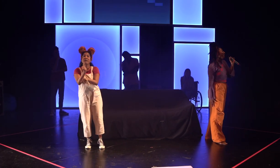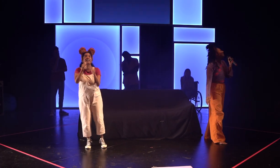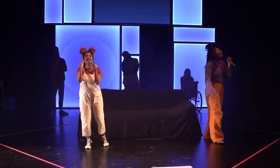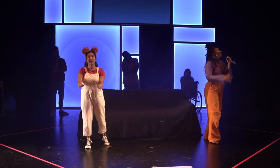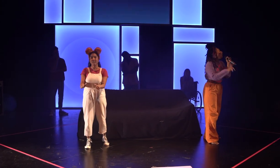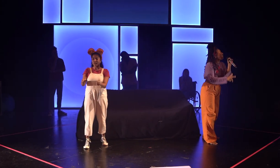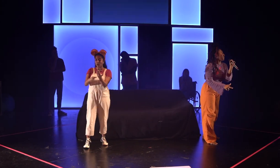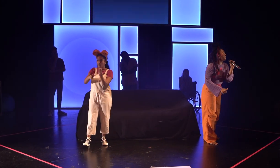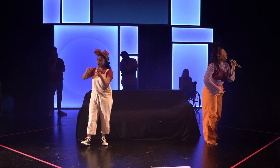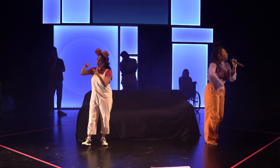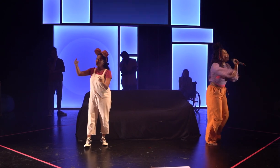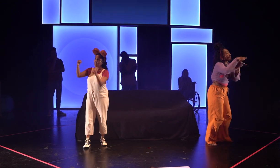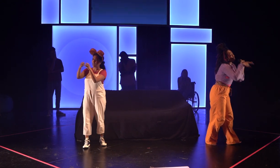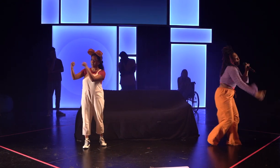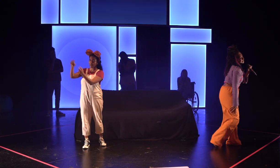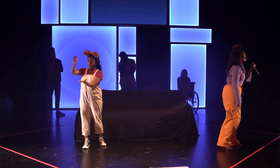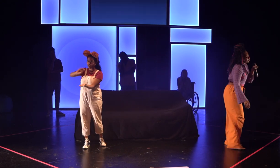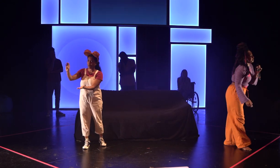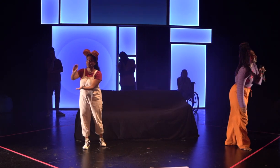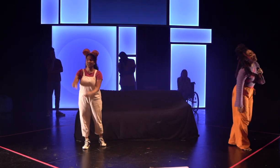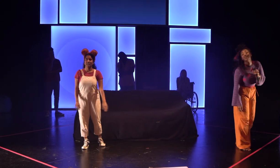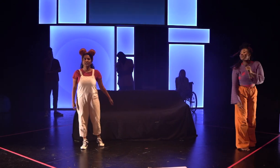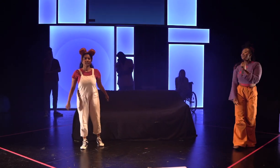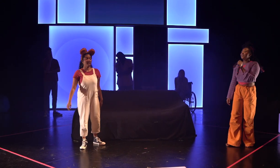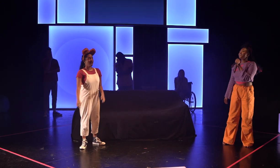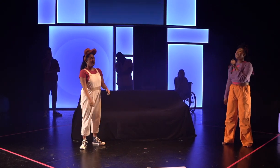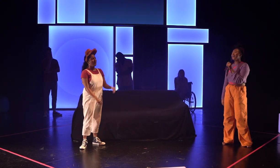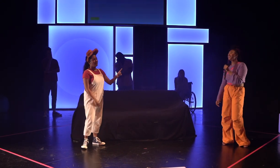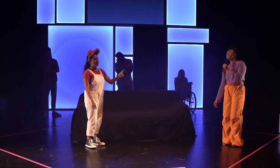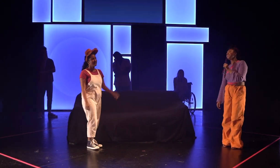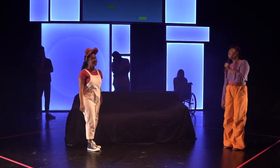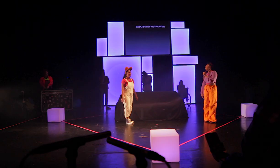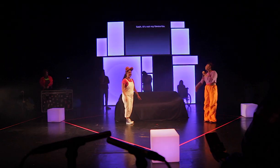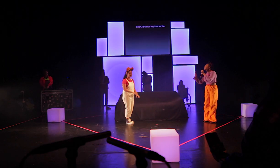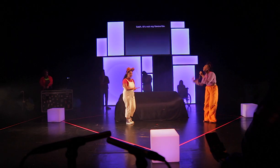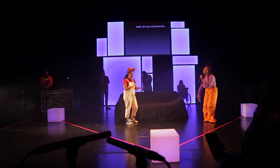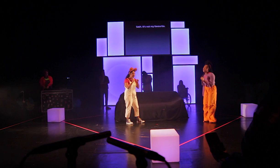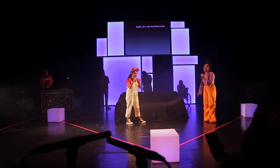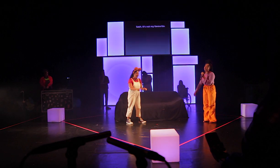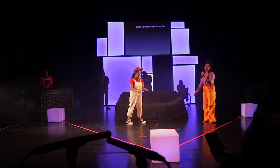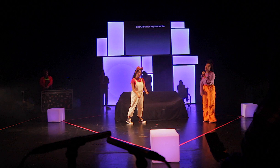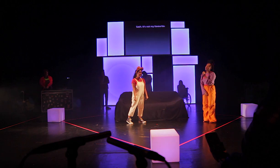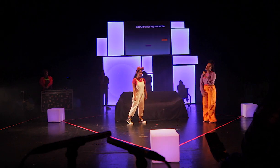favourite. Tofu and noodles in black bean sauce. 'Sash, it's not my favourite.